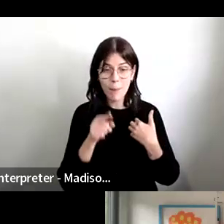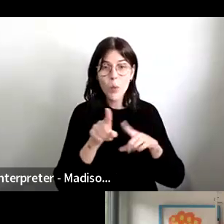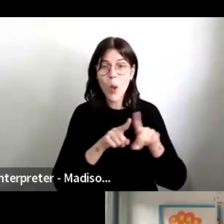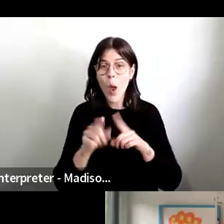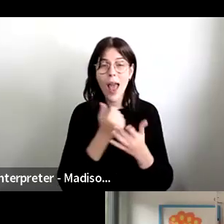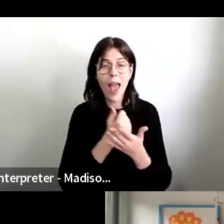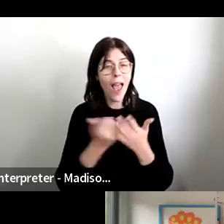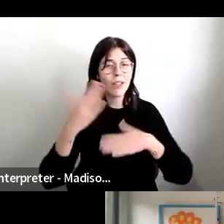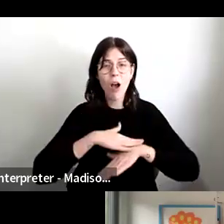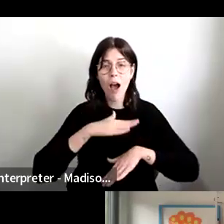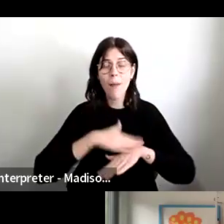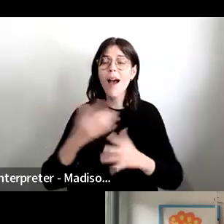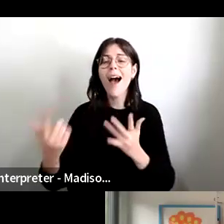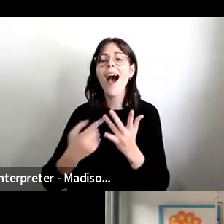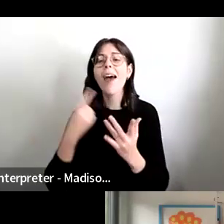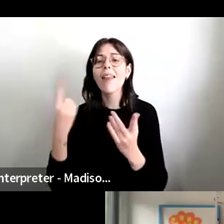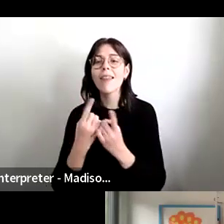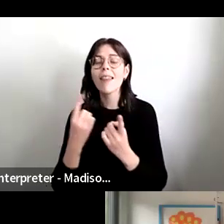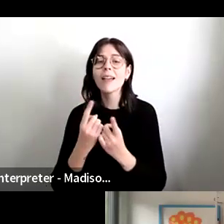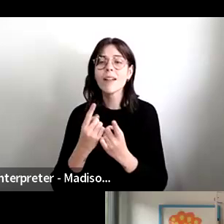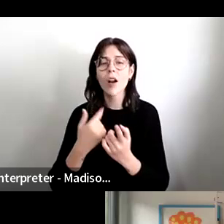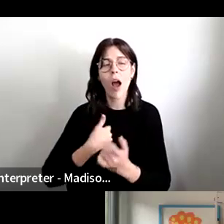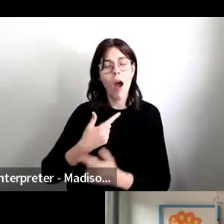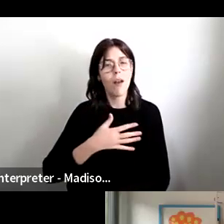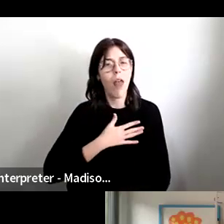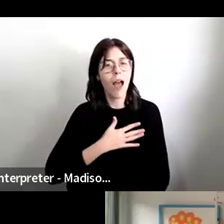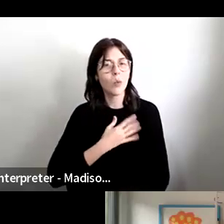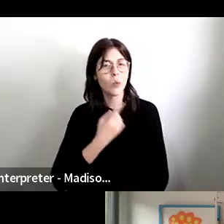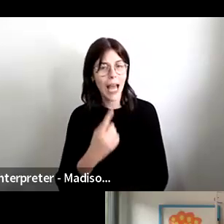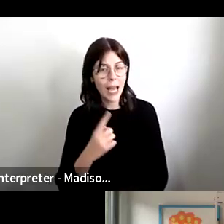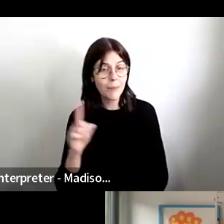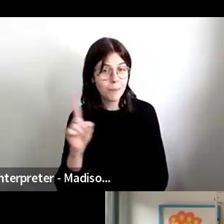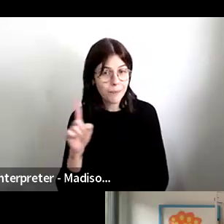And the other really big takeaway that I would like to call out is just that we see these